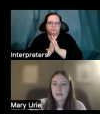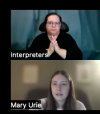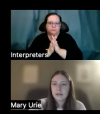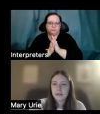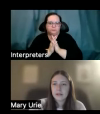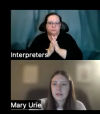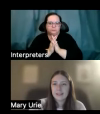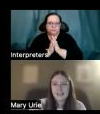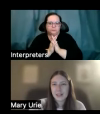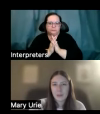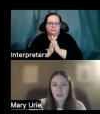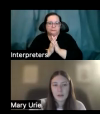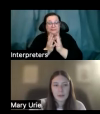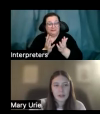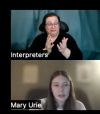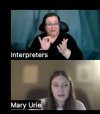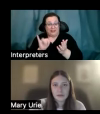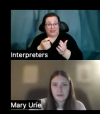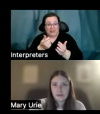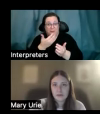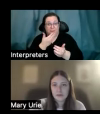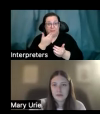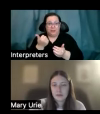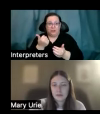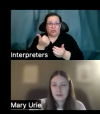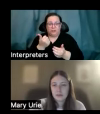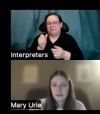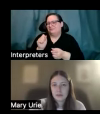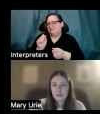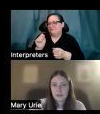Okay, is that a little bit better? Yeah. Yes, I'll let you